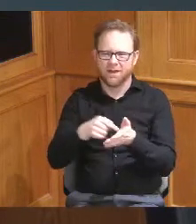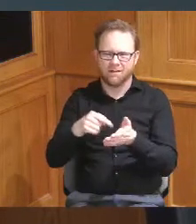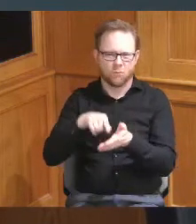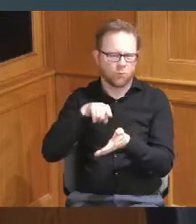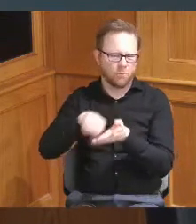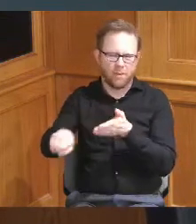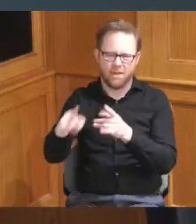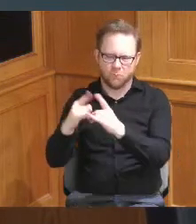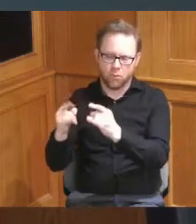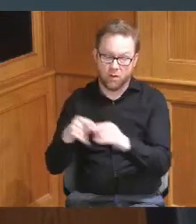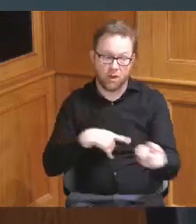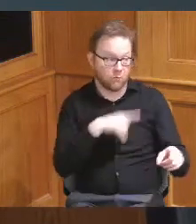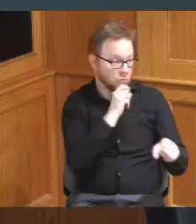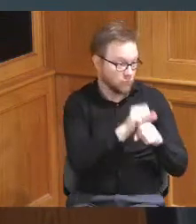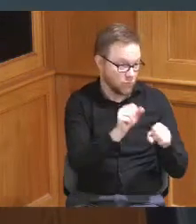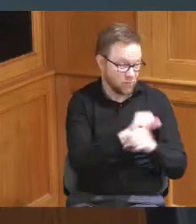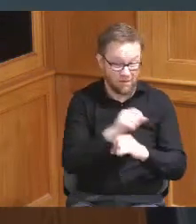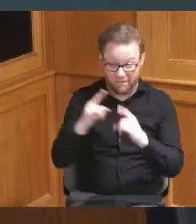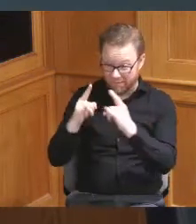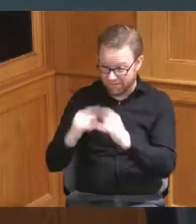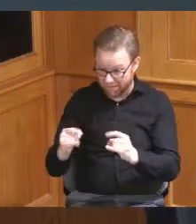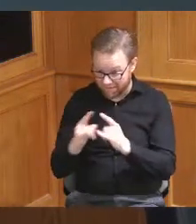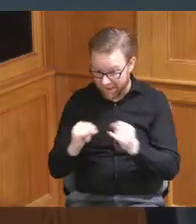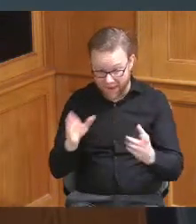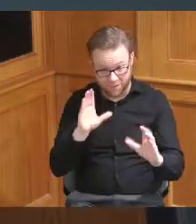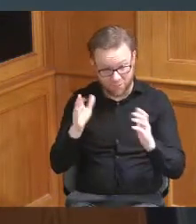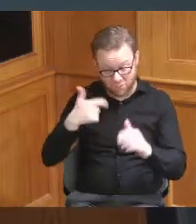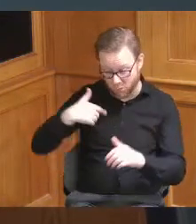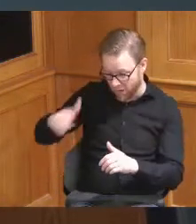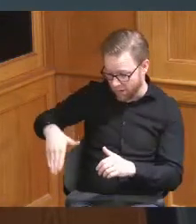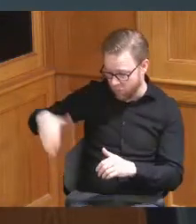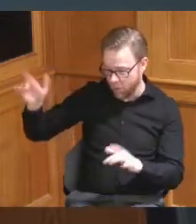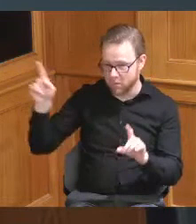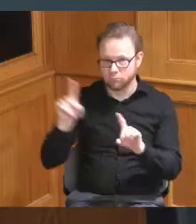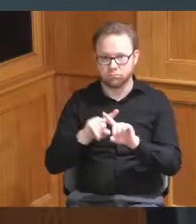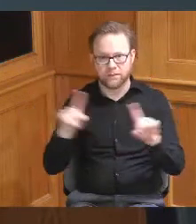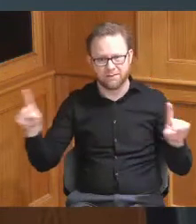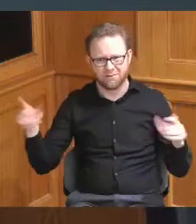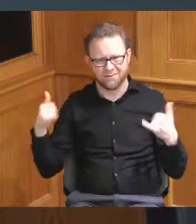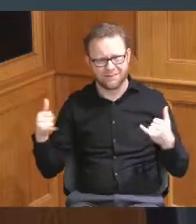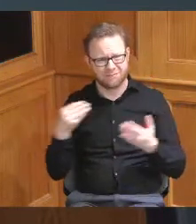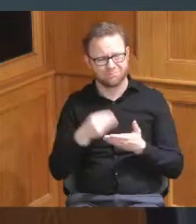camps are way different than when I was growing up it's just very expensive so what did they say